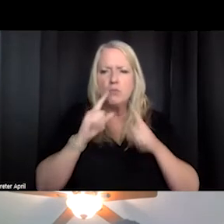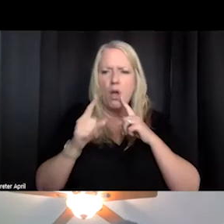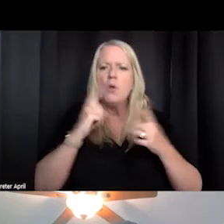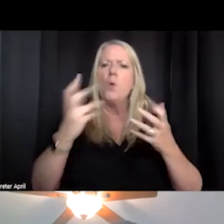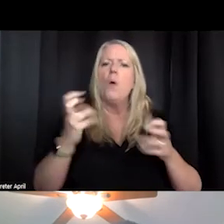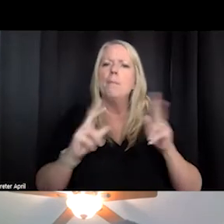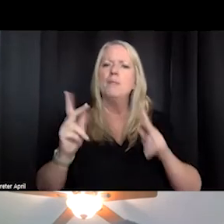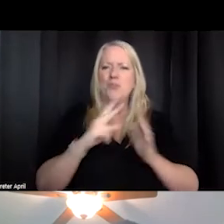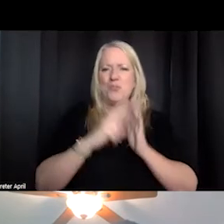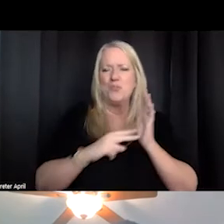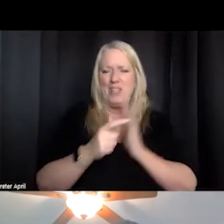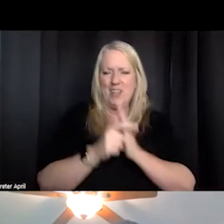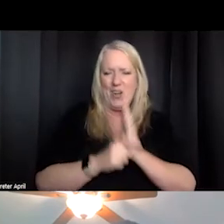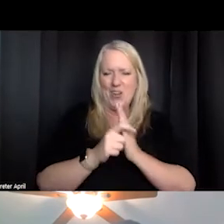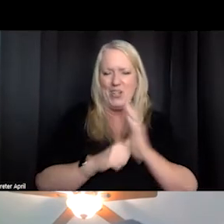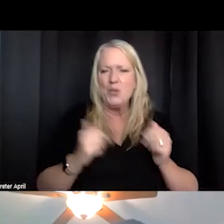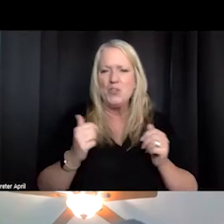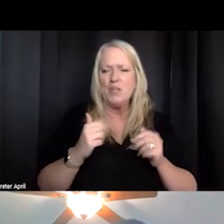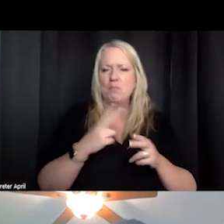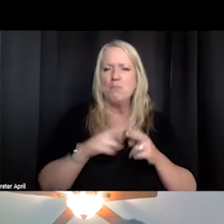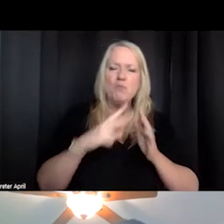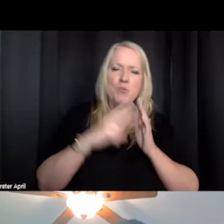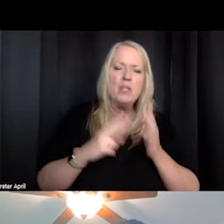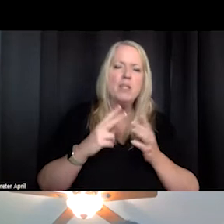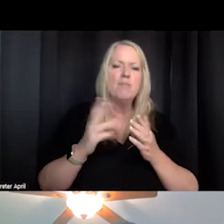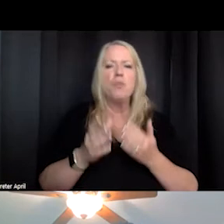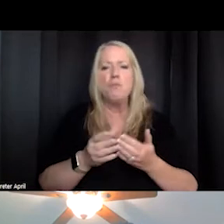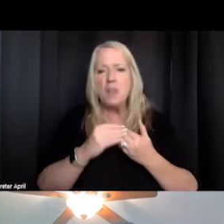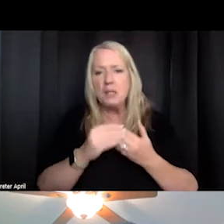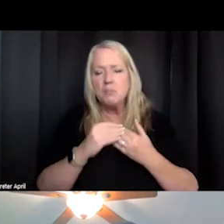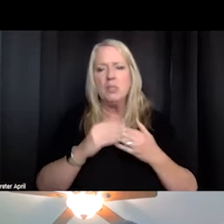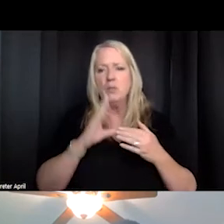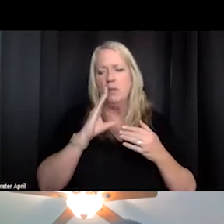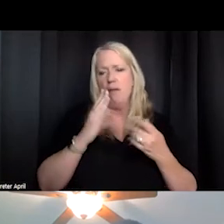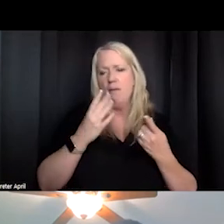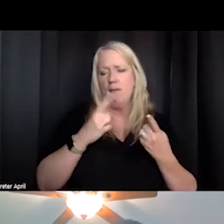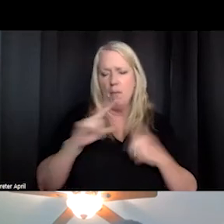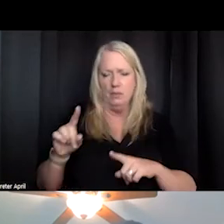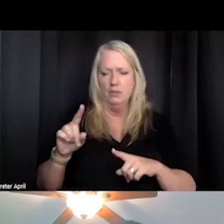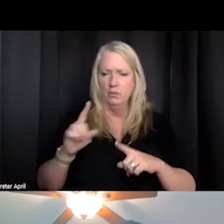VERY BRIEFLY. ABOUT SOME OF THE FLEXIBILITY. THAT HAS TO BE INFUSED IN THE STATE PLAN.